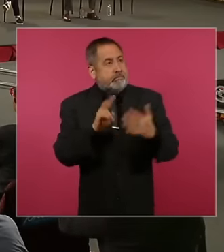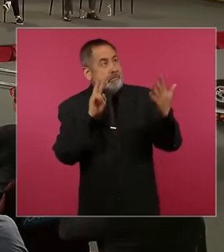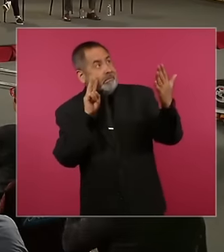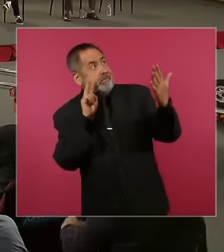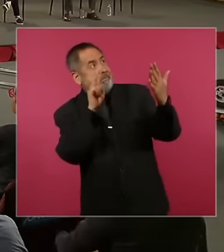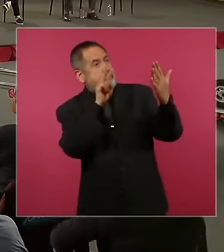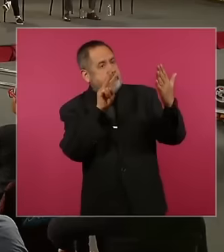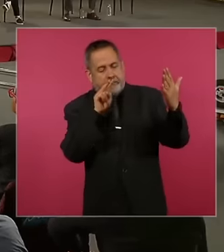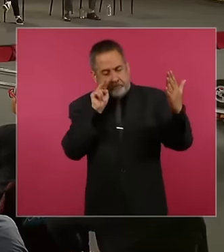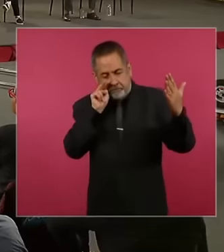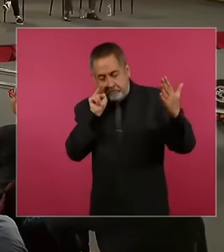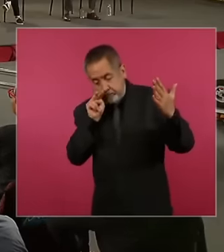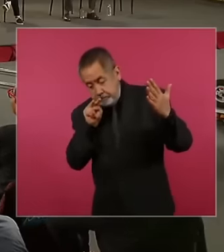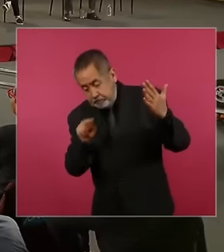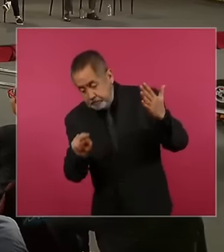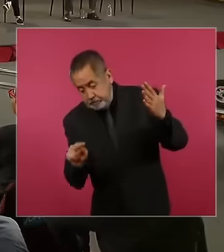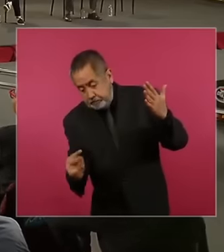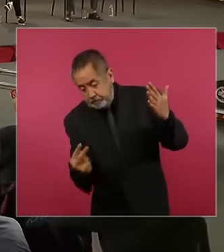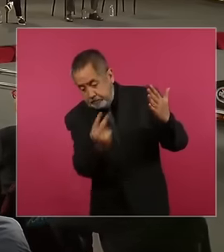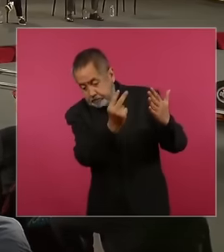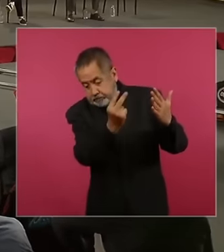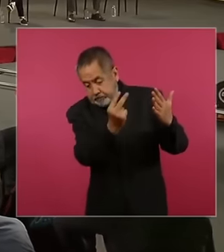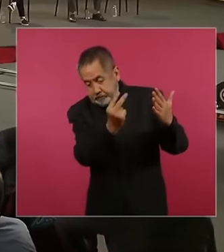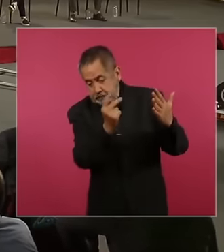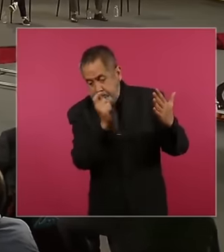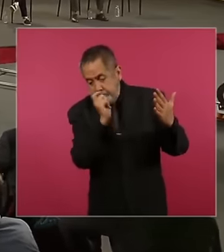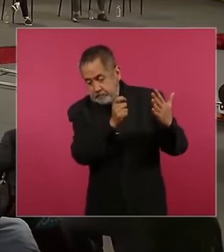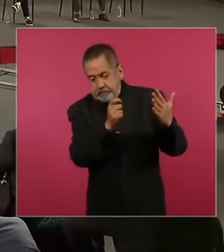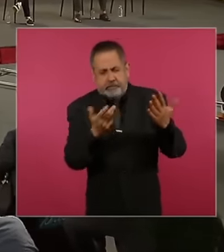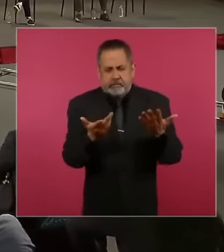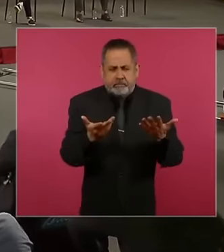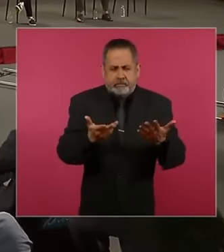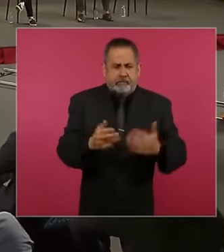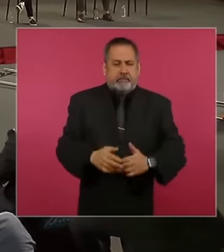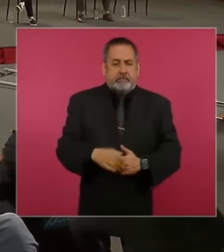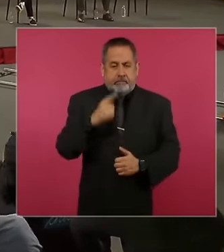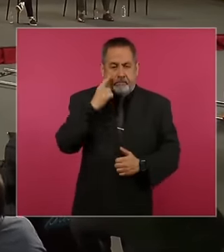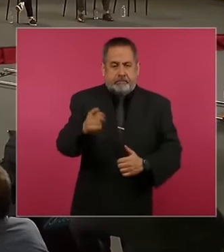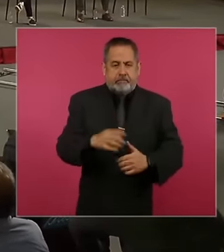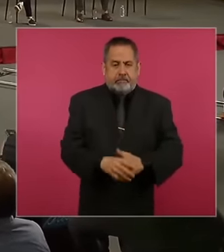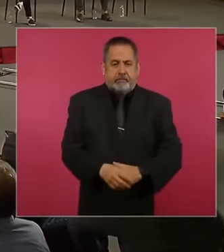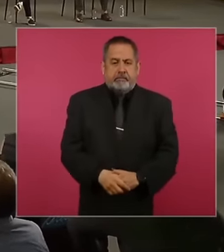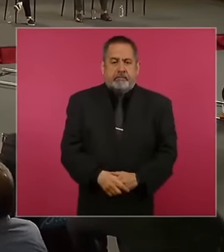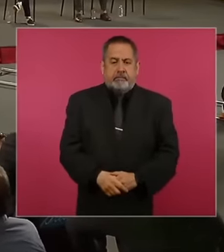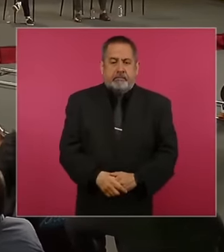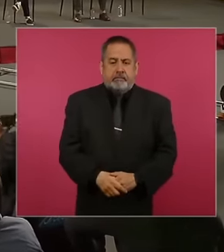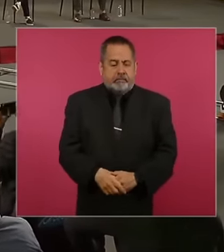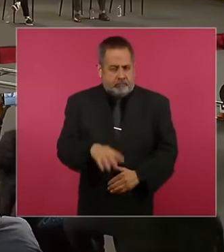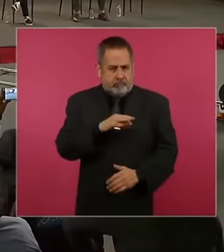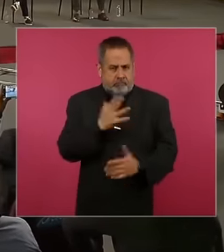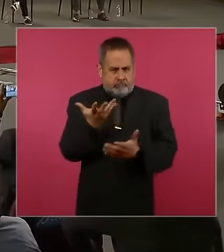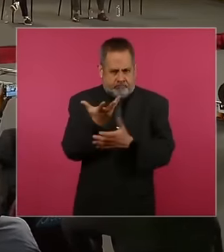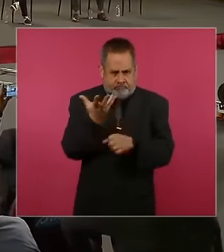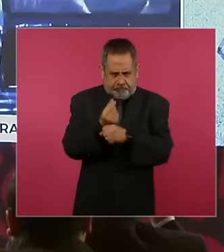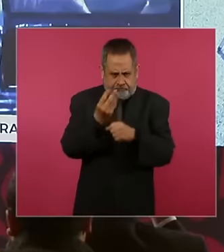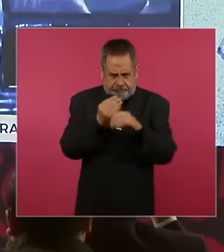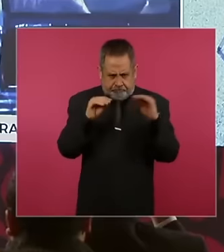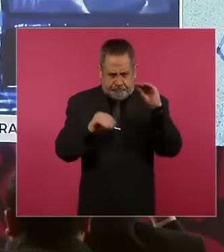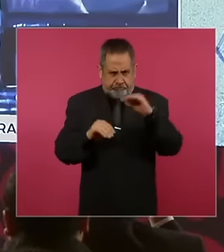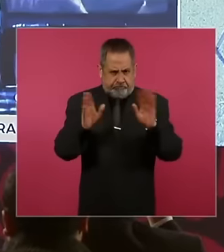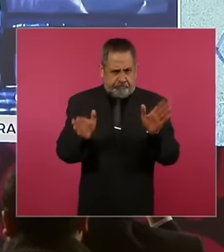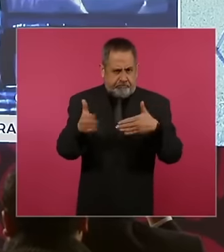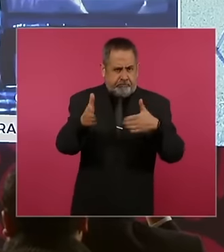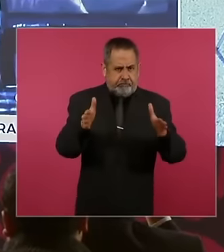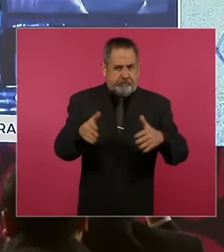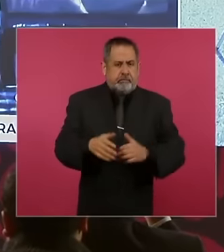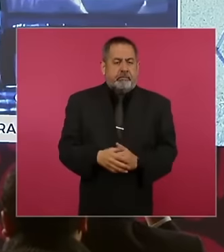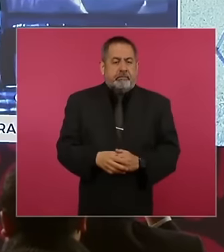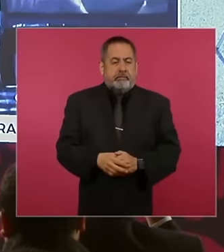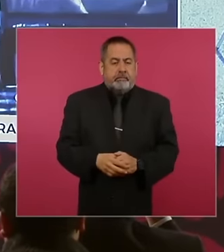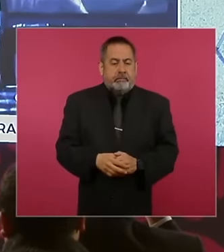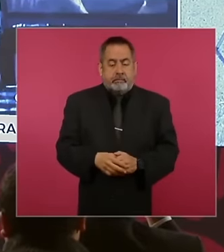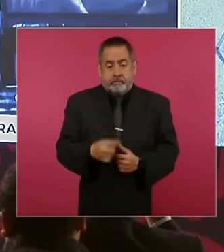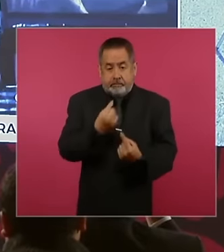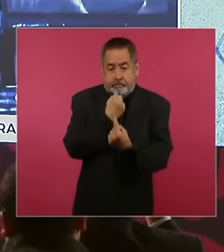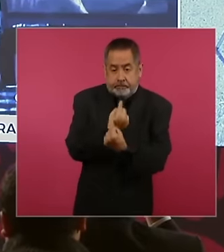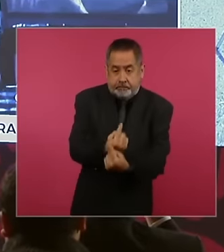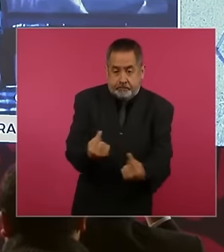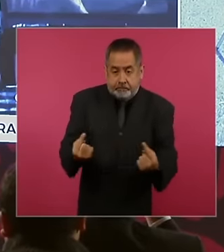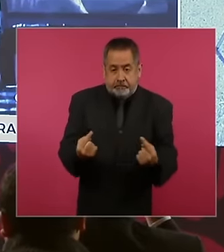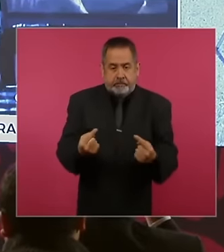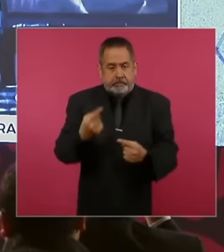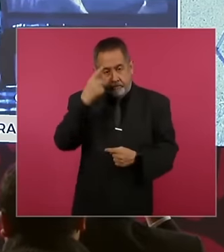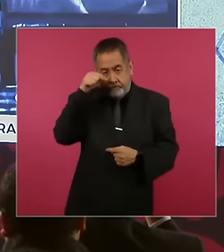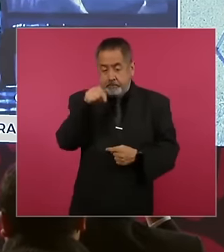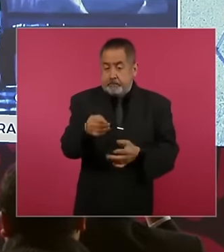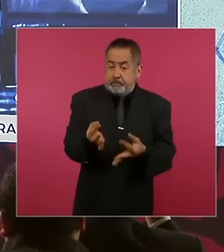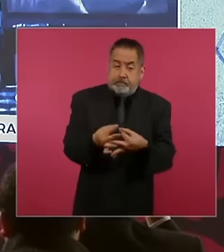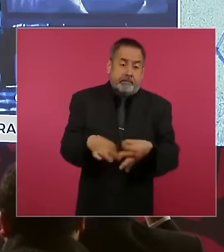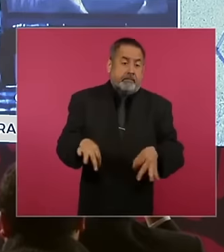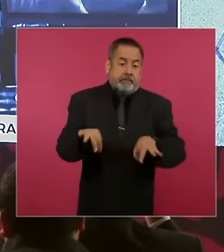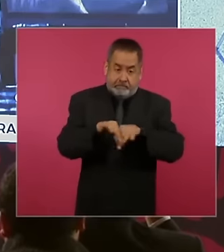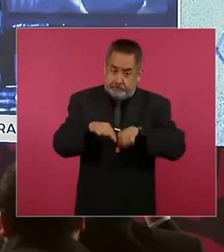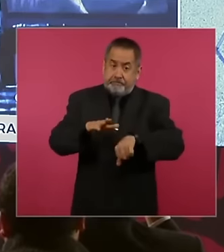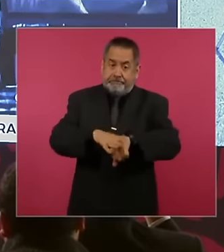little box please Jesus This is how the children can build especially for me this is very important a